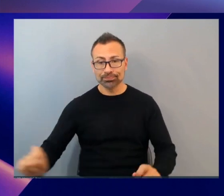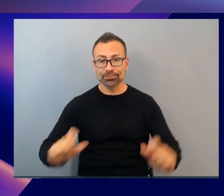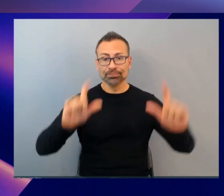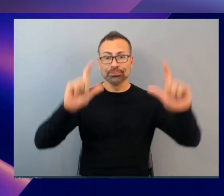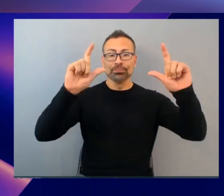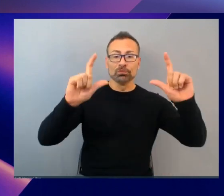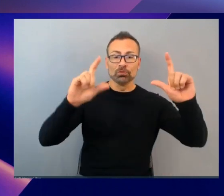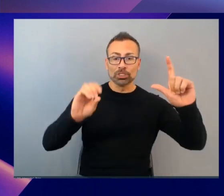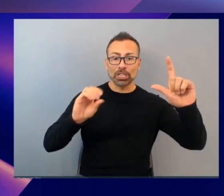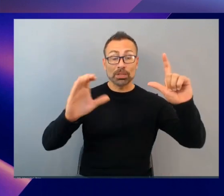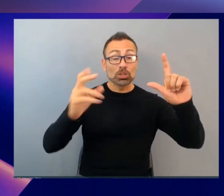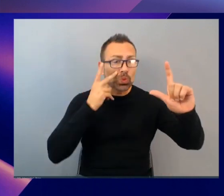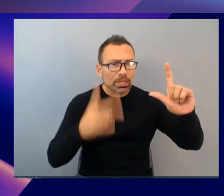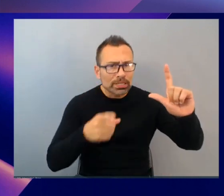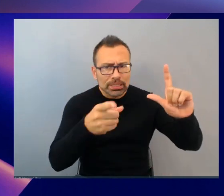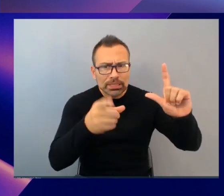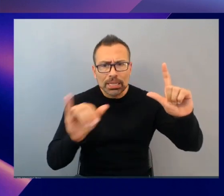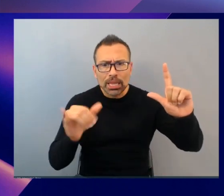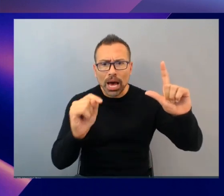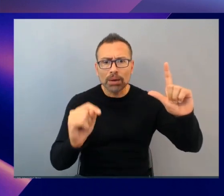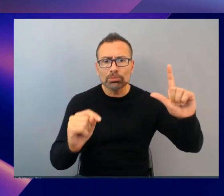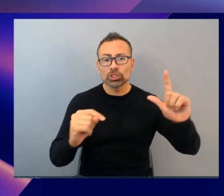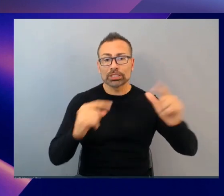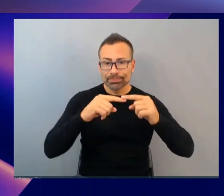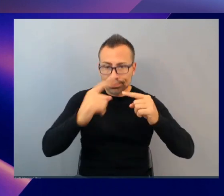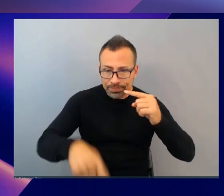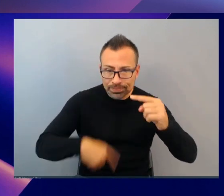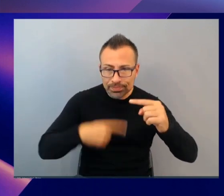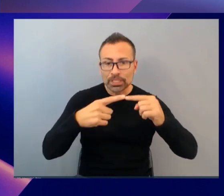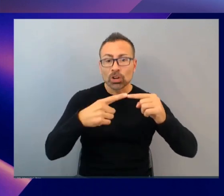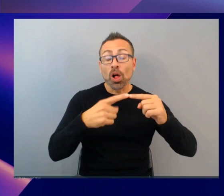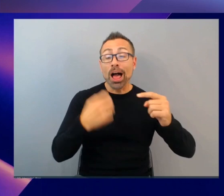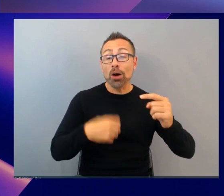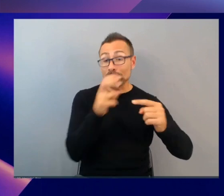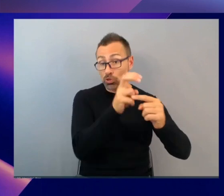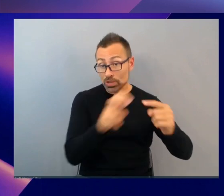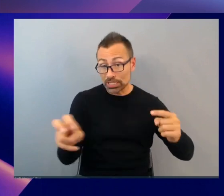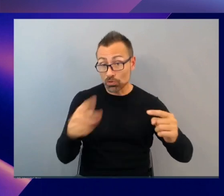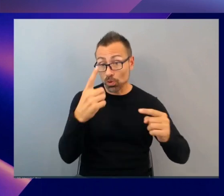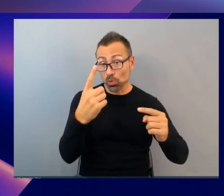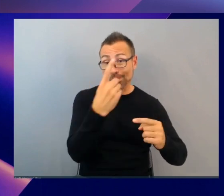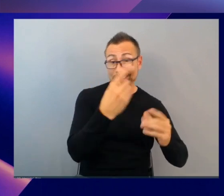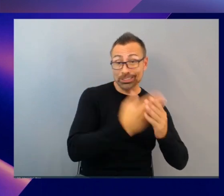and we can automatically transition objects in an S3 bucket from one storage class to another, right? - Okay.